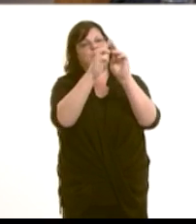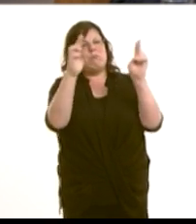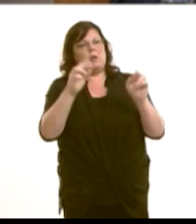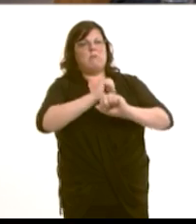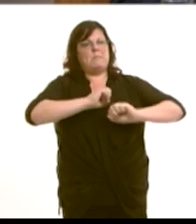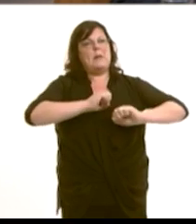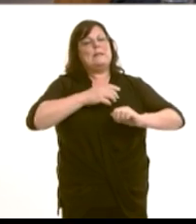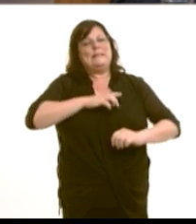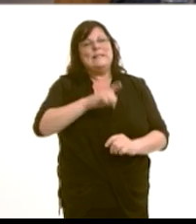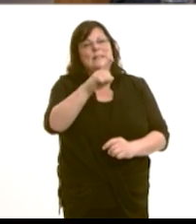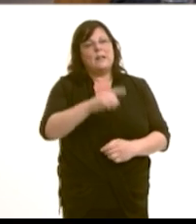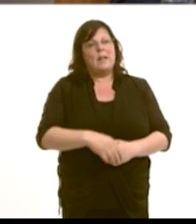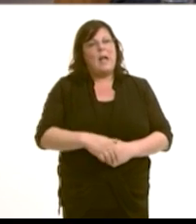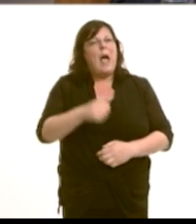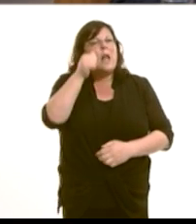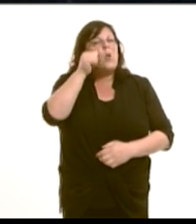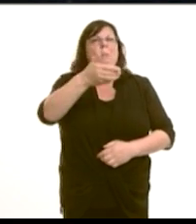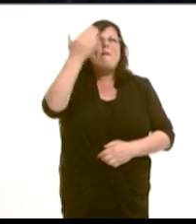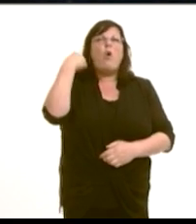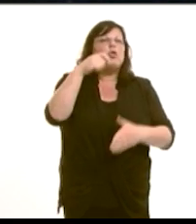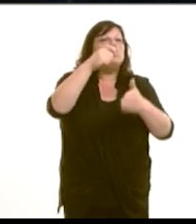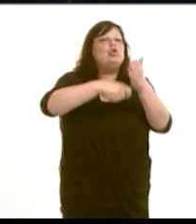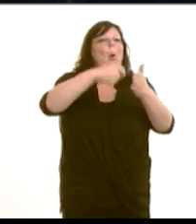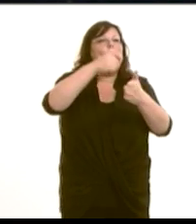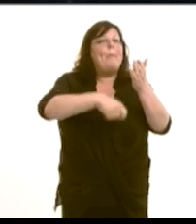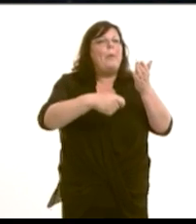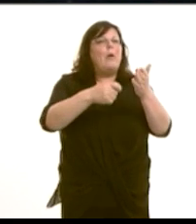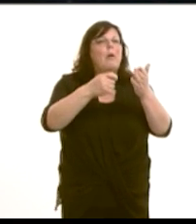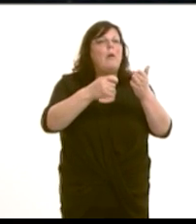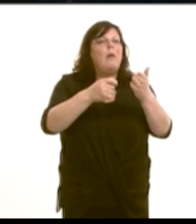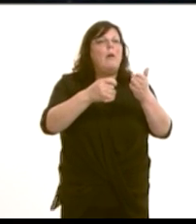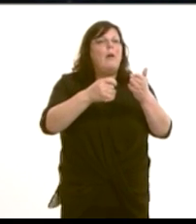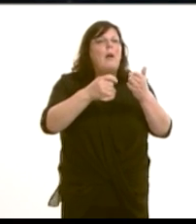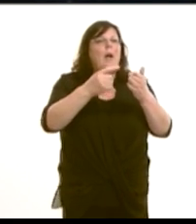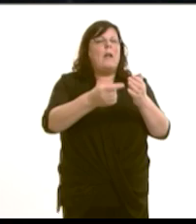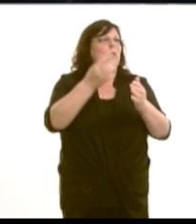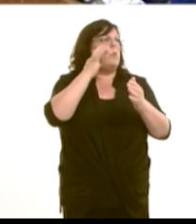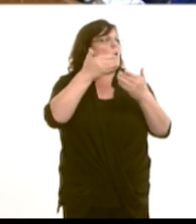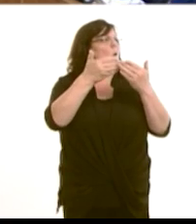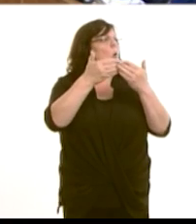I understand that it was a shop at one time, but that 5,000 people are served there nowó1,000